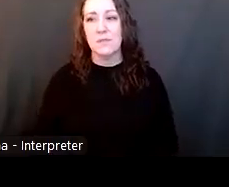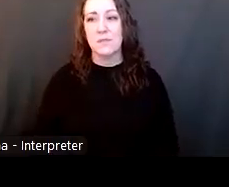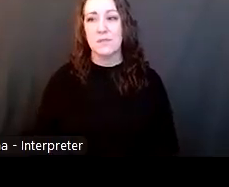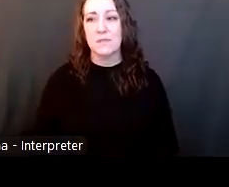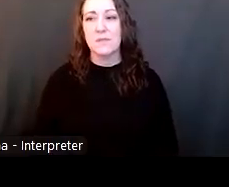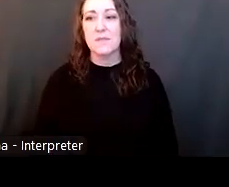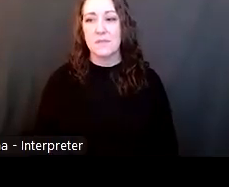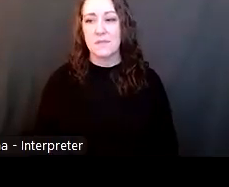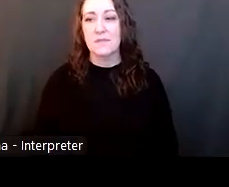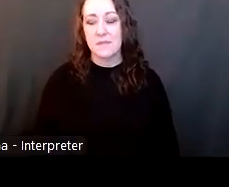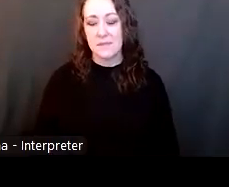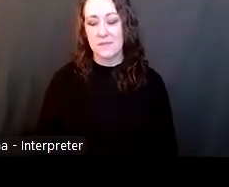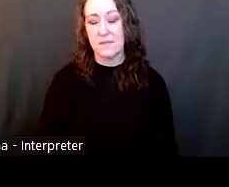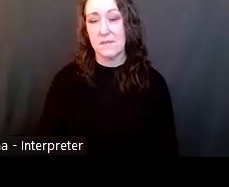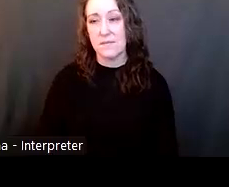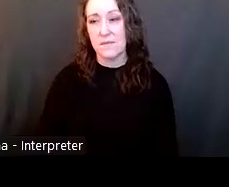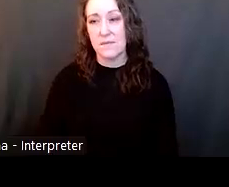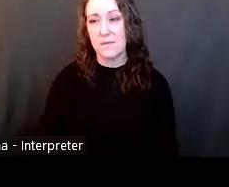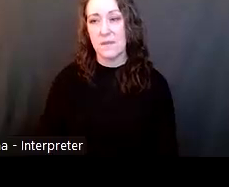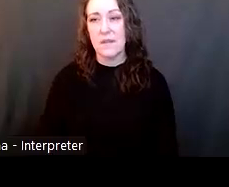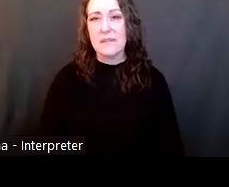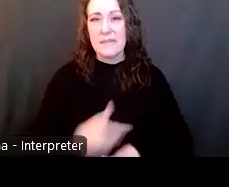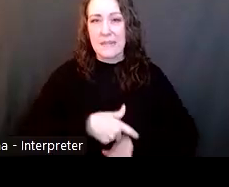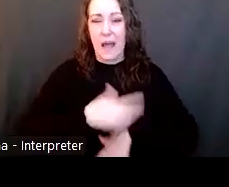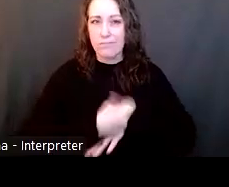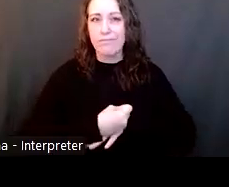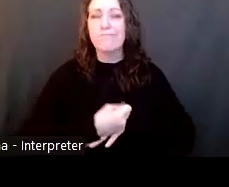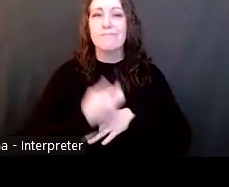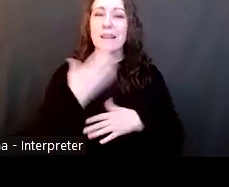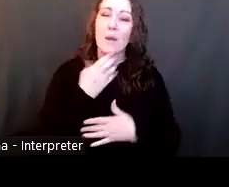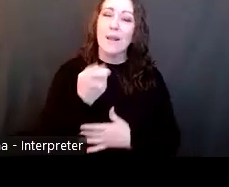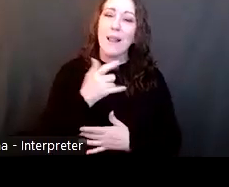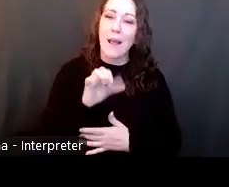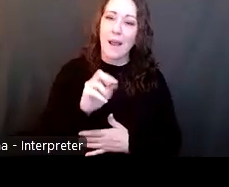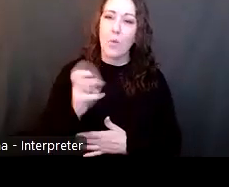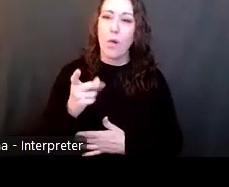just about out of time I want to thank um Elaine Walker for a really great talk want to encourage